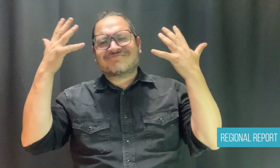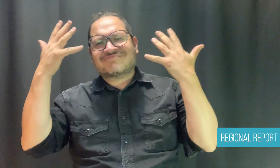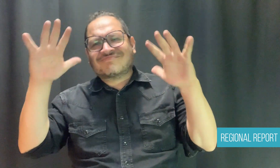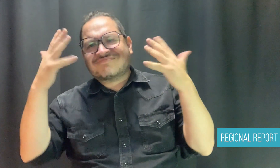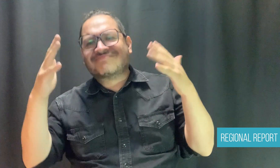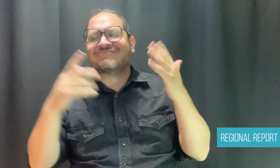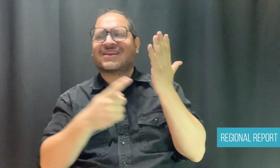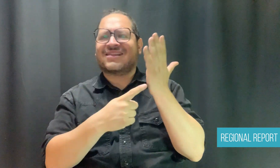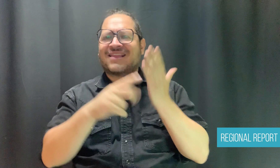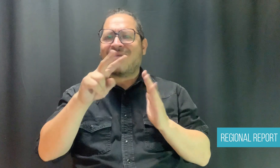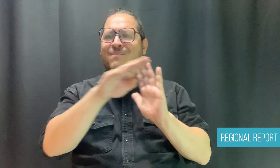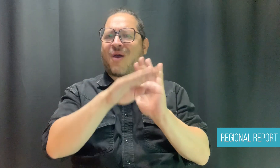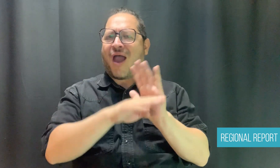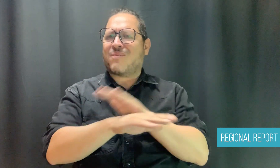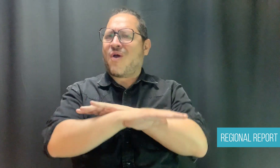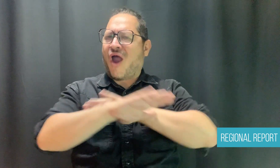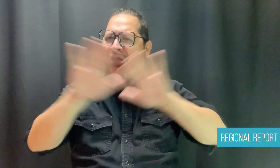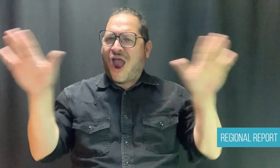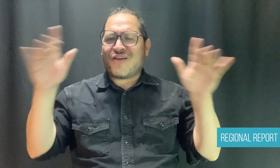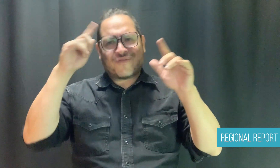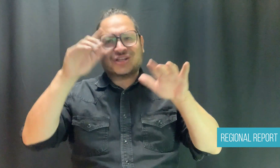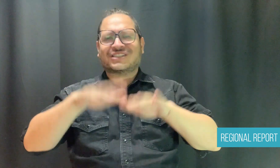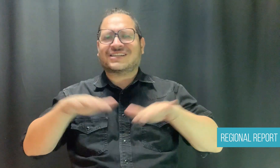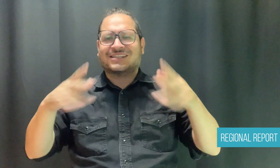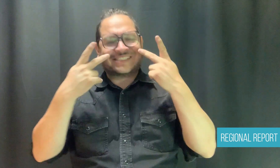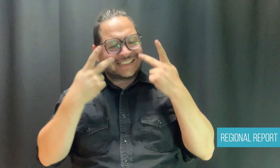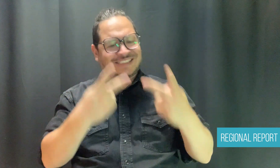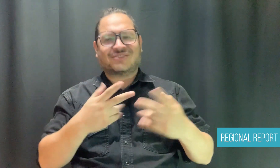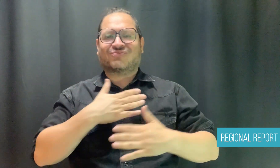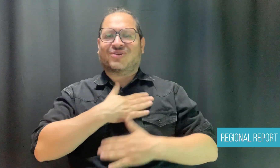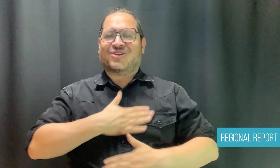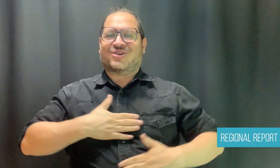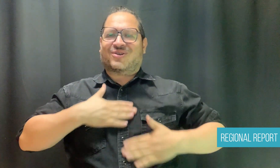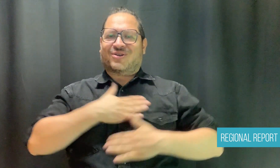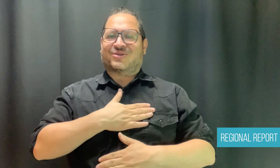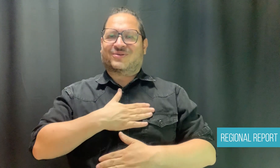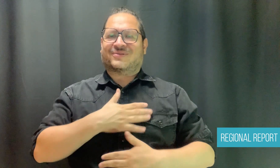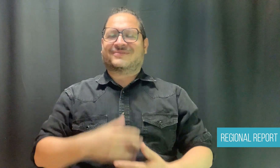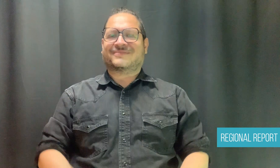to Deaf children to watch and enjoy!